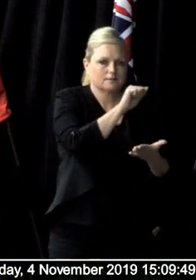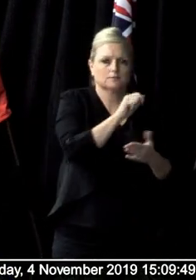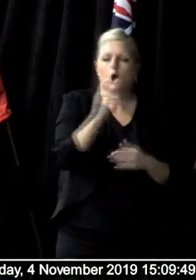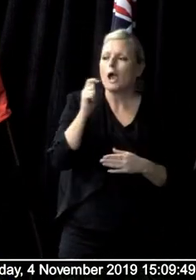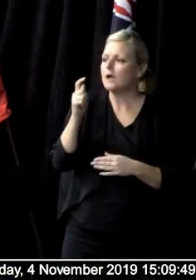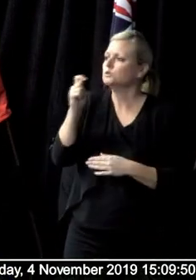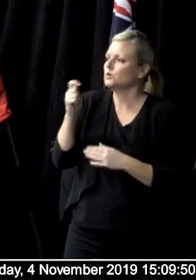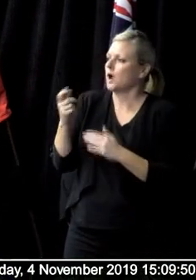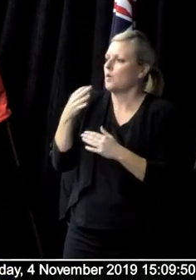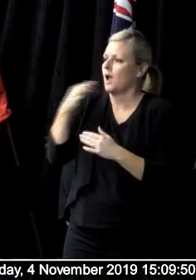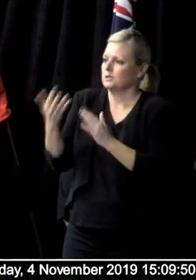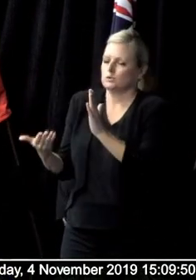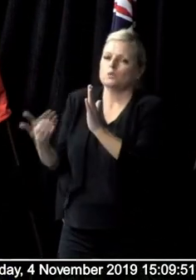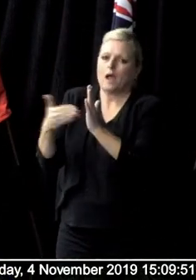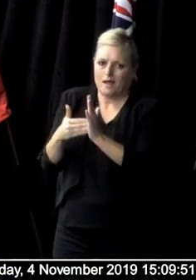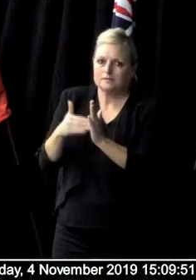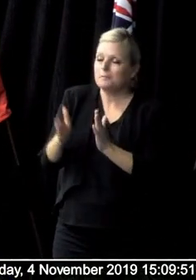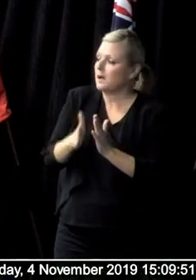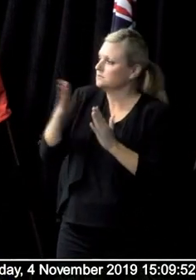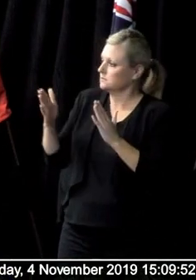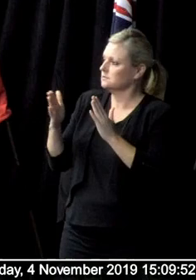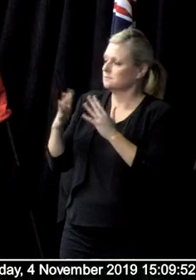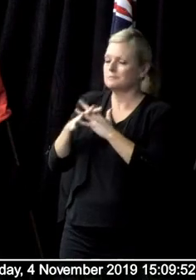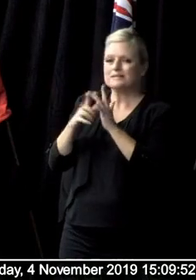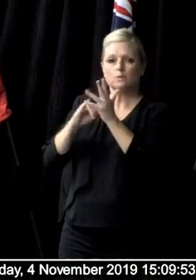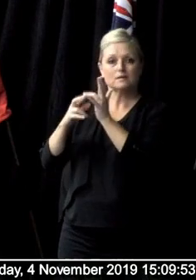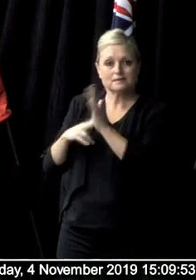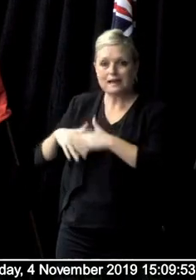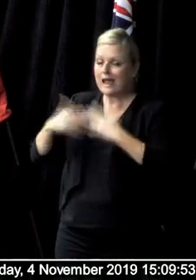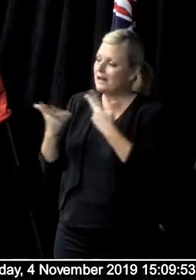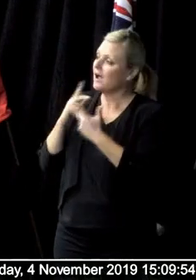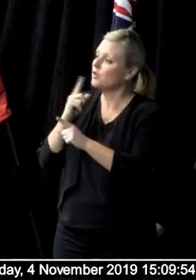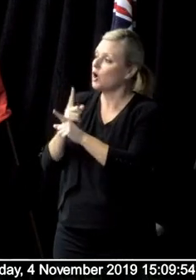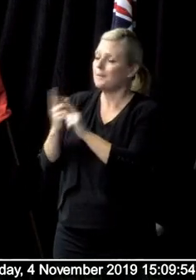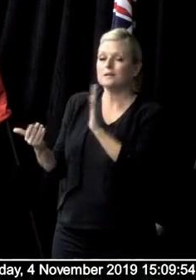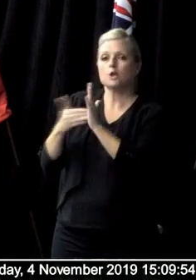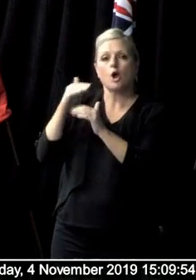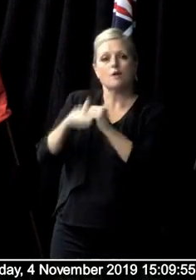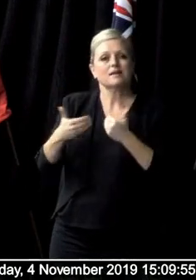But Mrs Wilson, do you have any additional observations in respect of the impact of segregated models and practices?